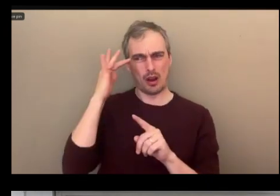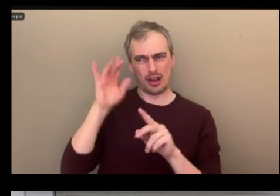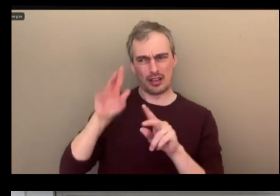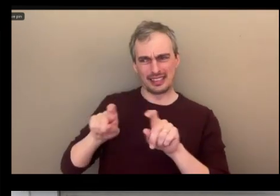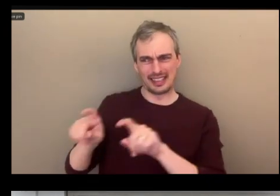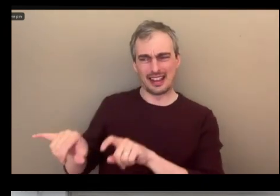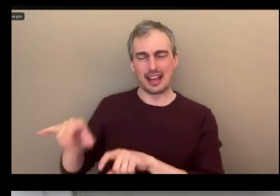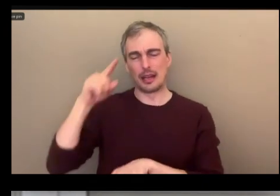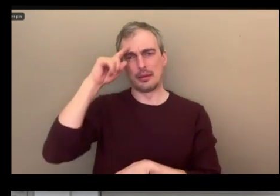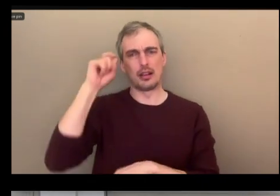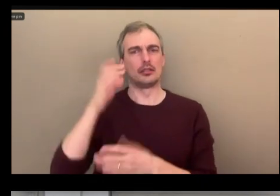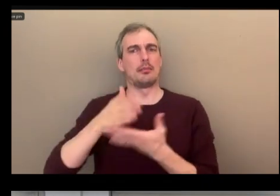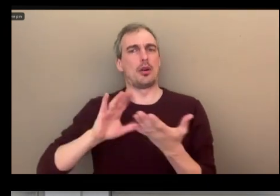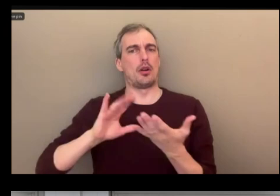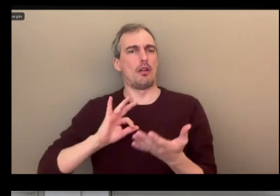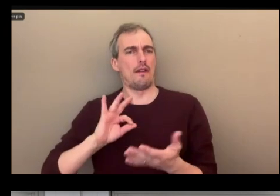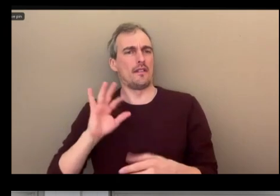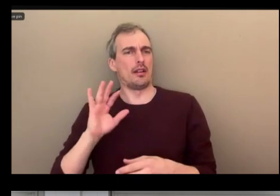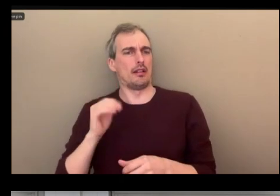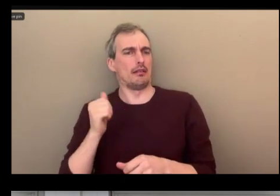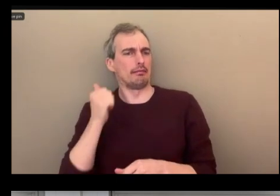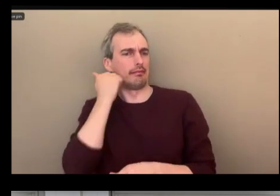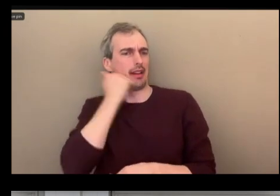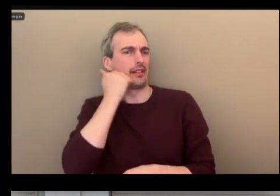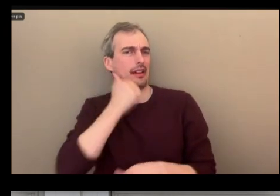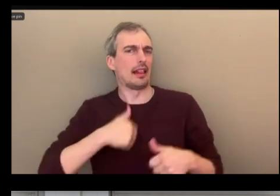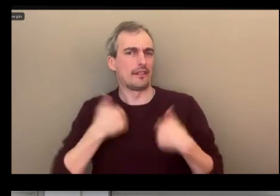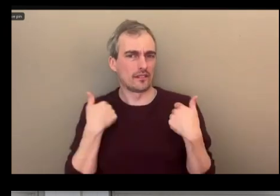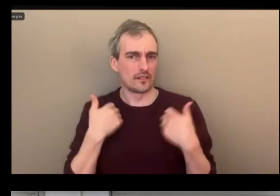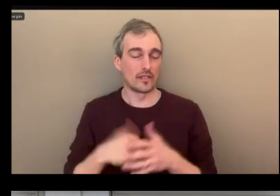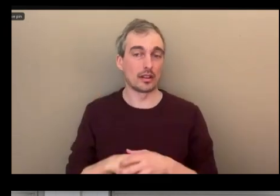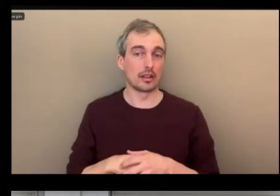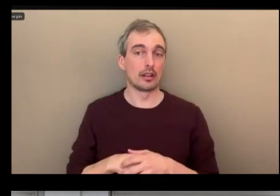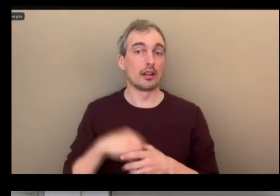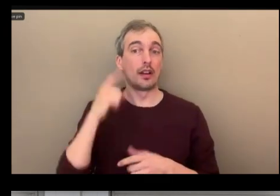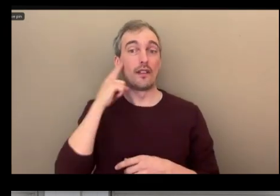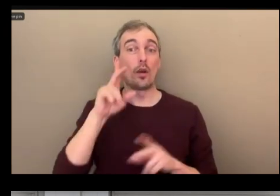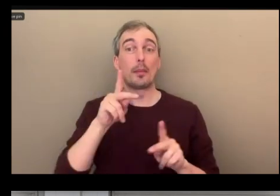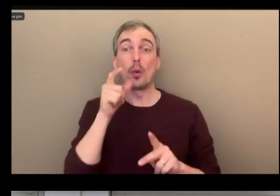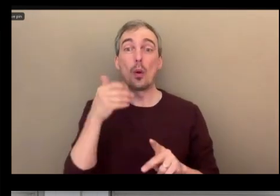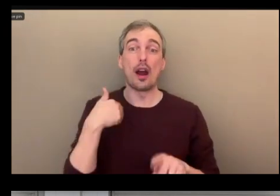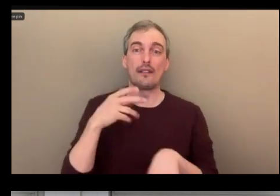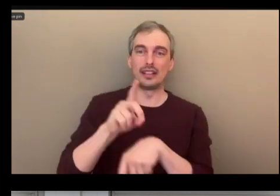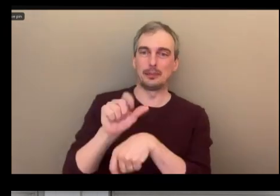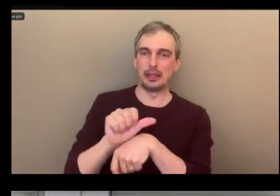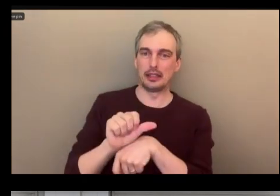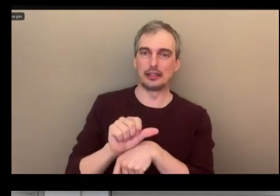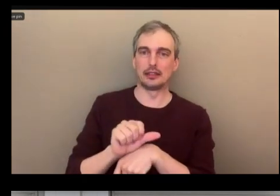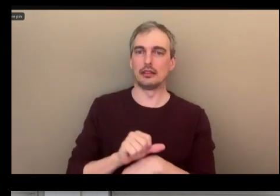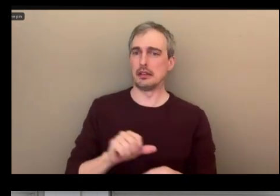of -- Alexa, turn on lights -- might be something they just can't do from a mobility perspective.